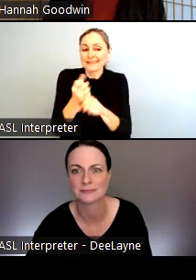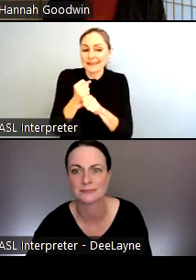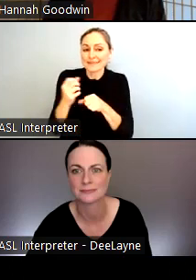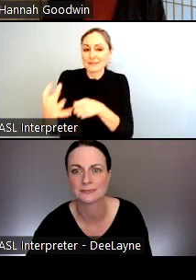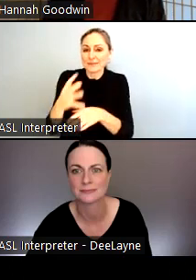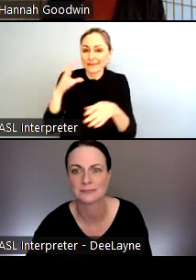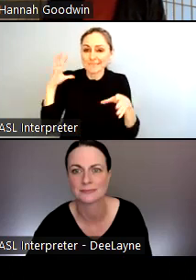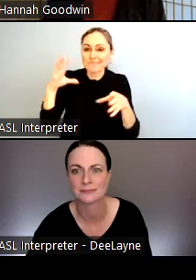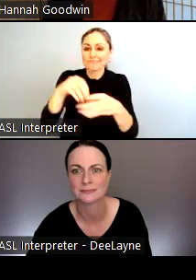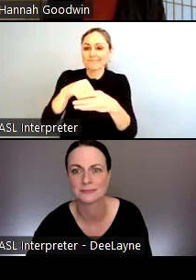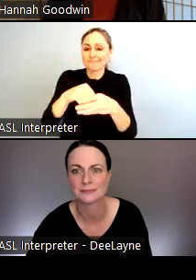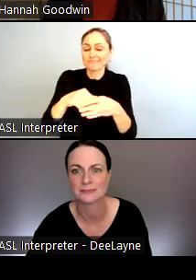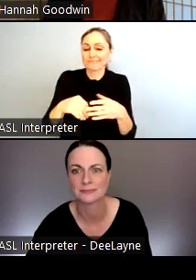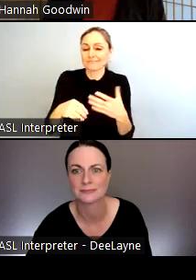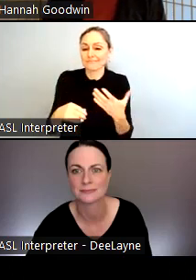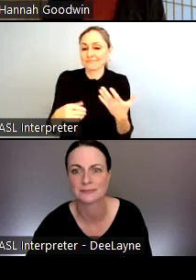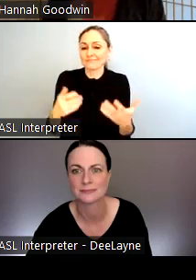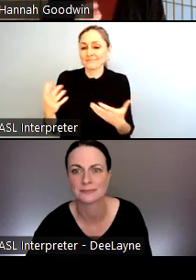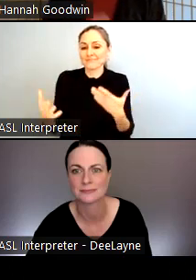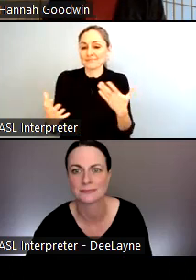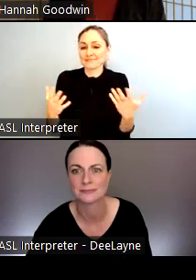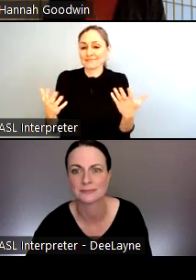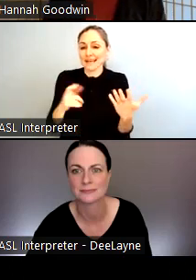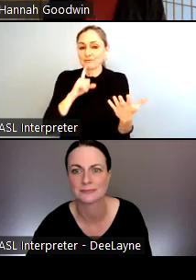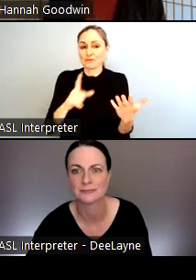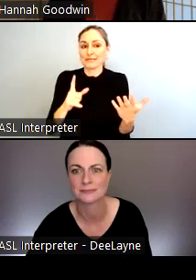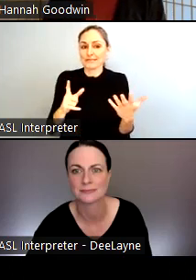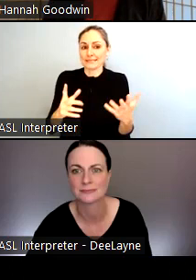and really take in that information?